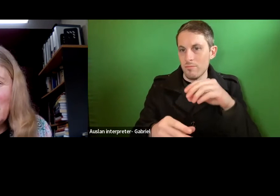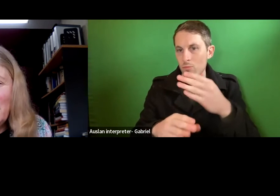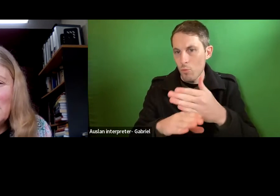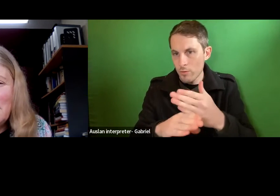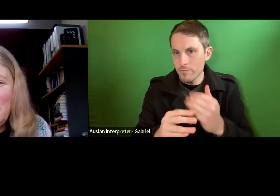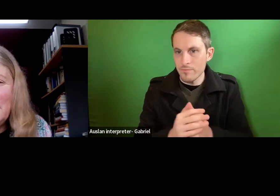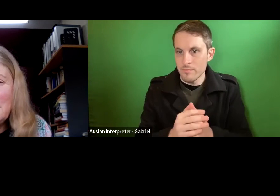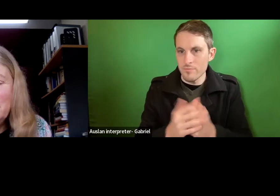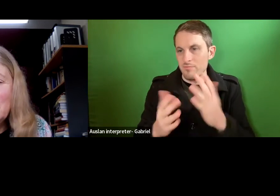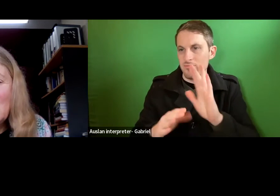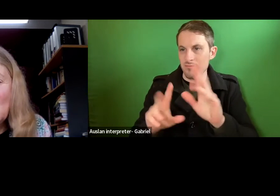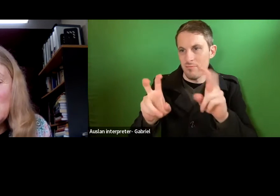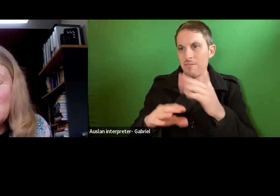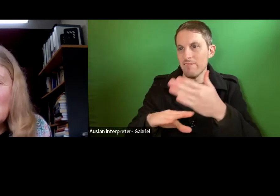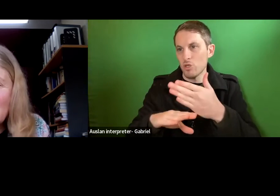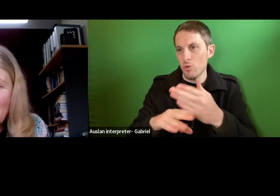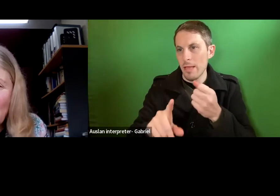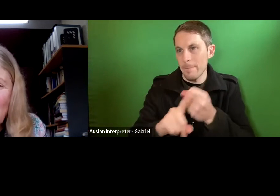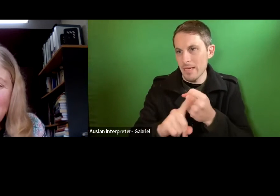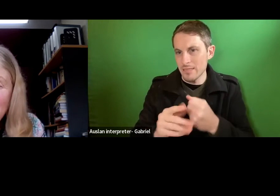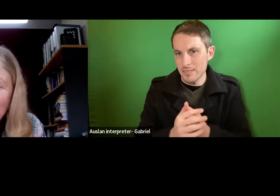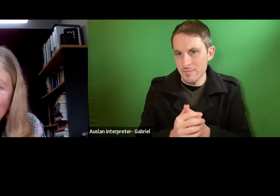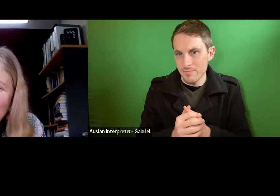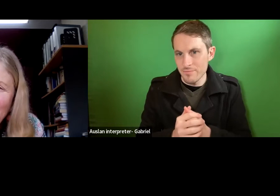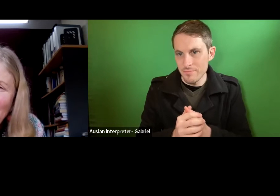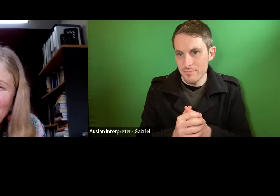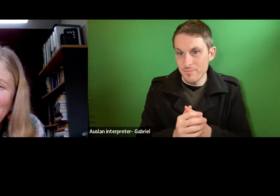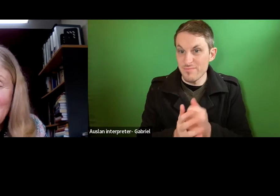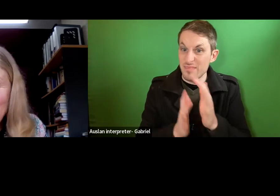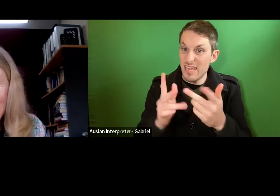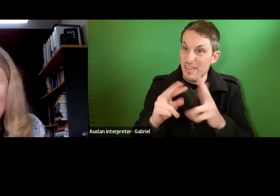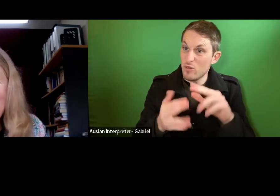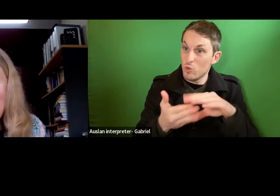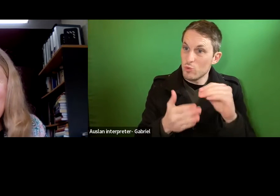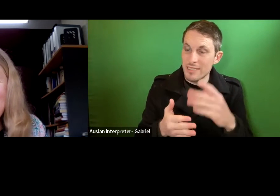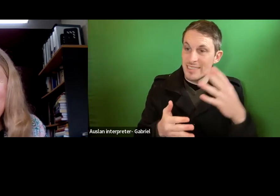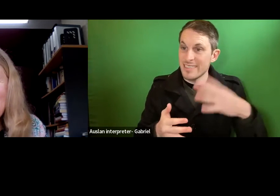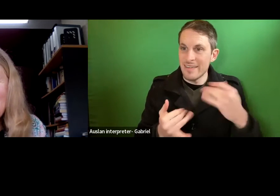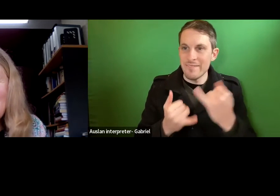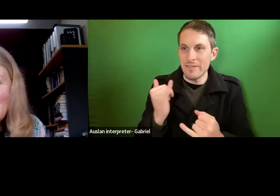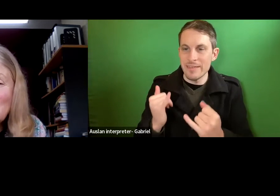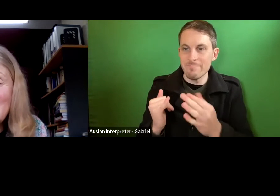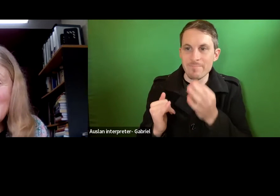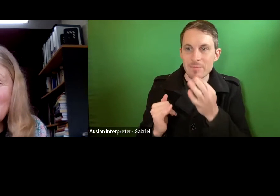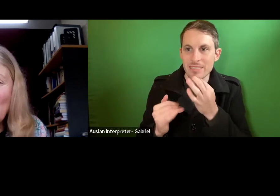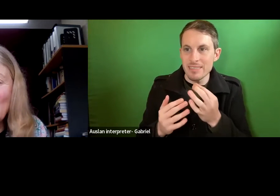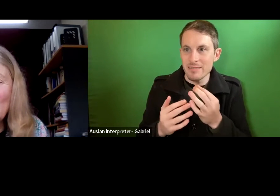the functional impact. Where a student requires very limited intermittent support,